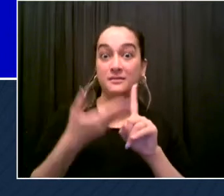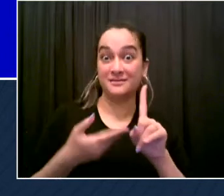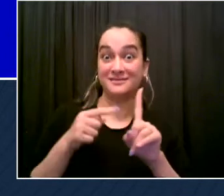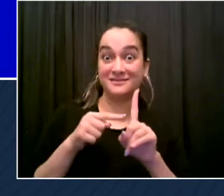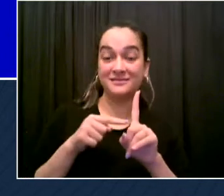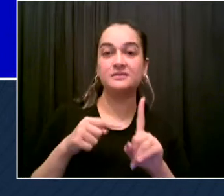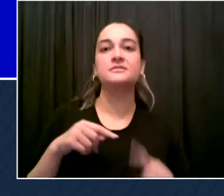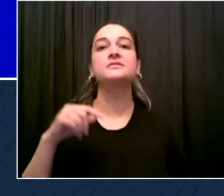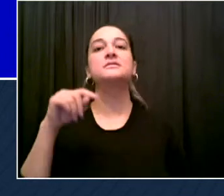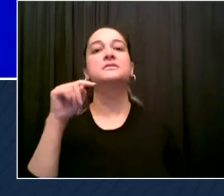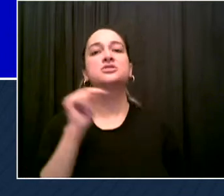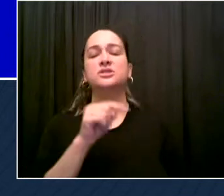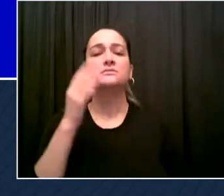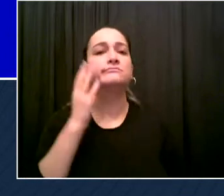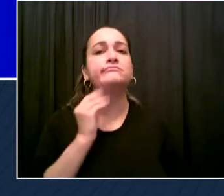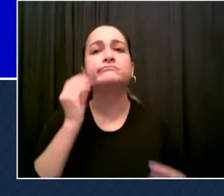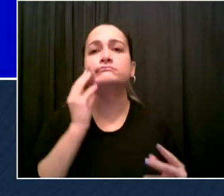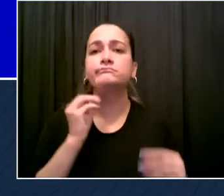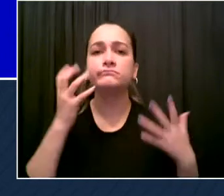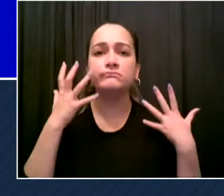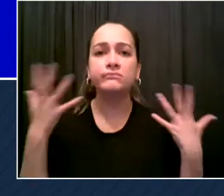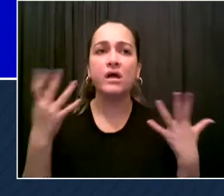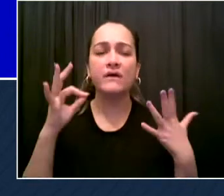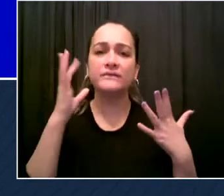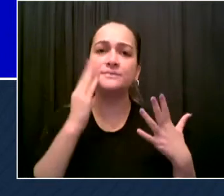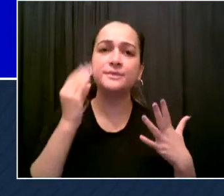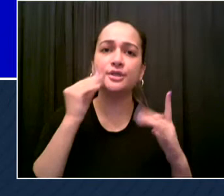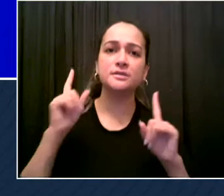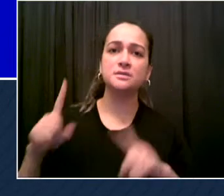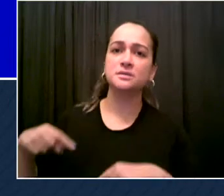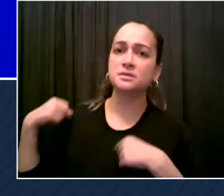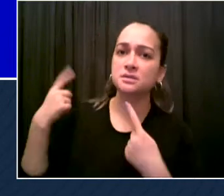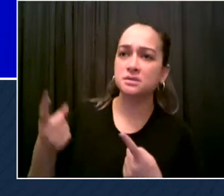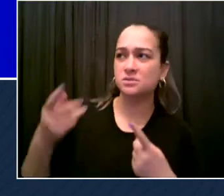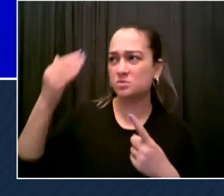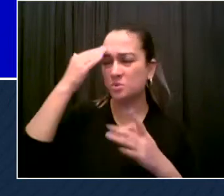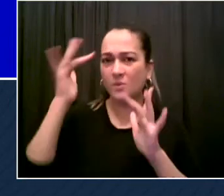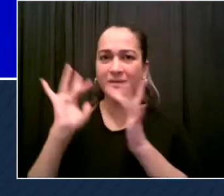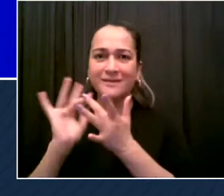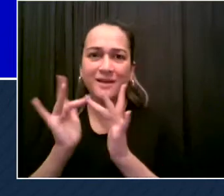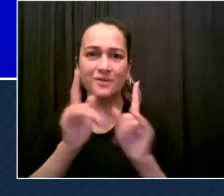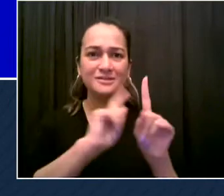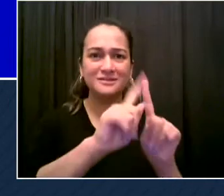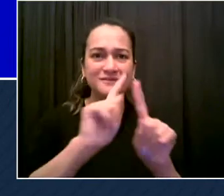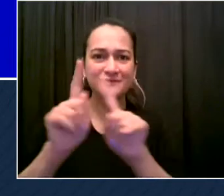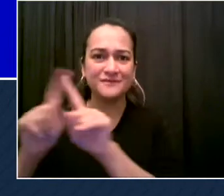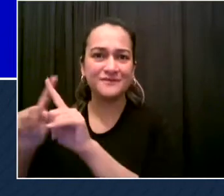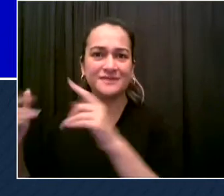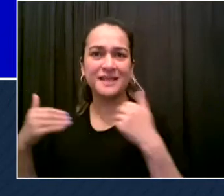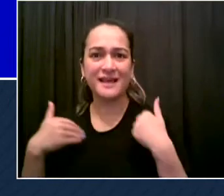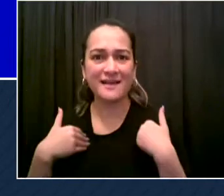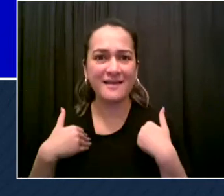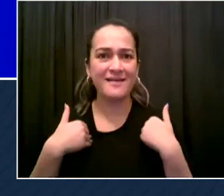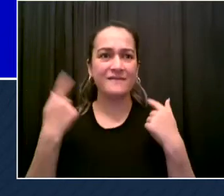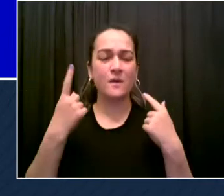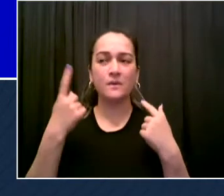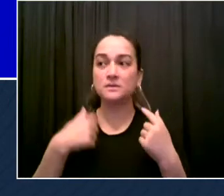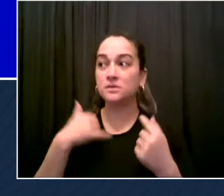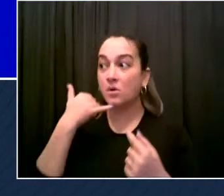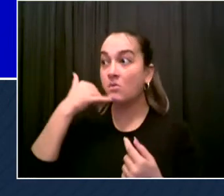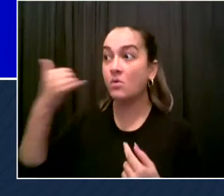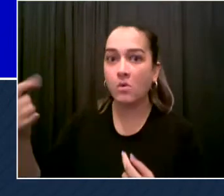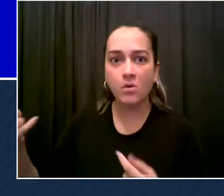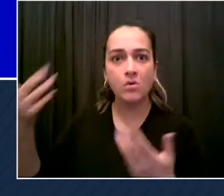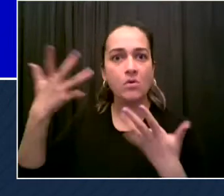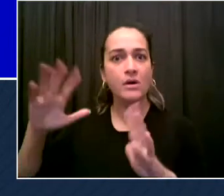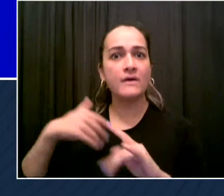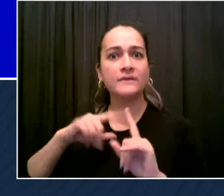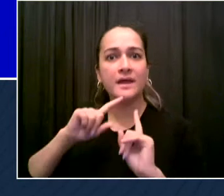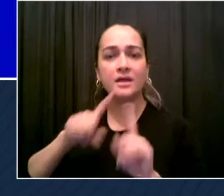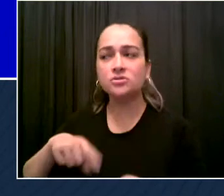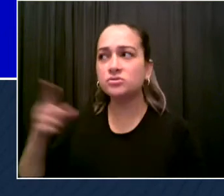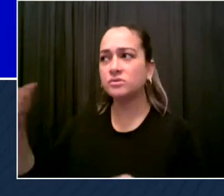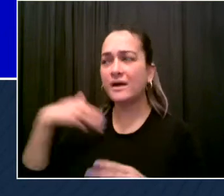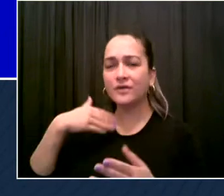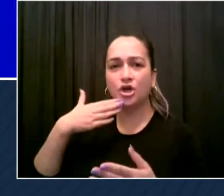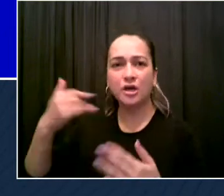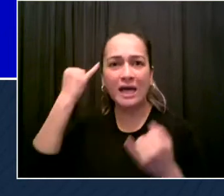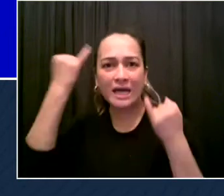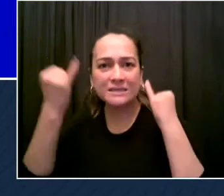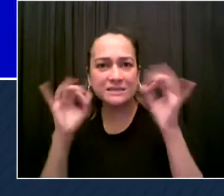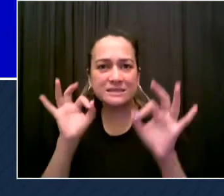GEORGIA PESTANA